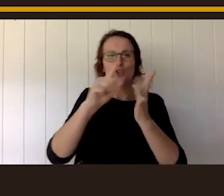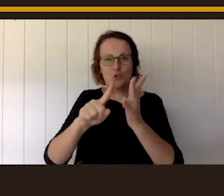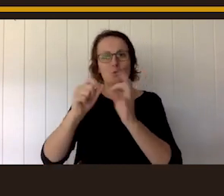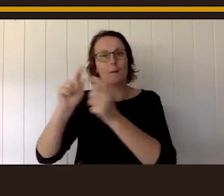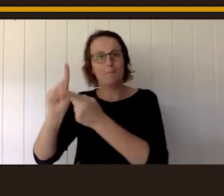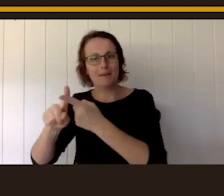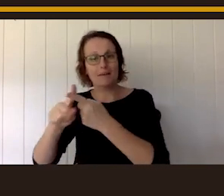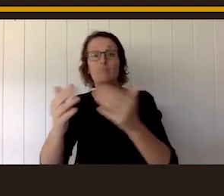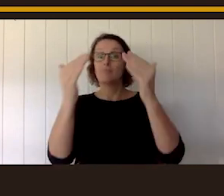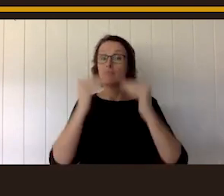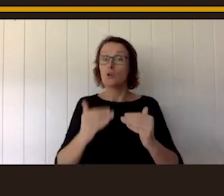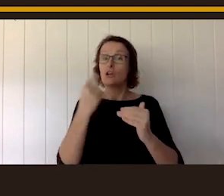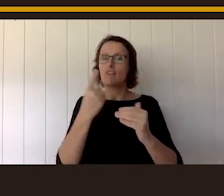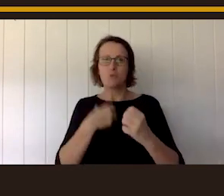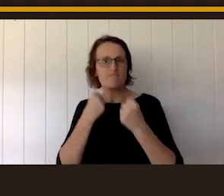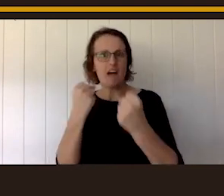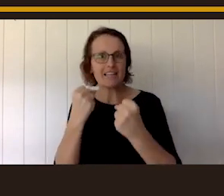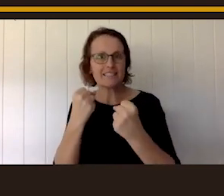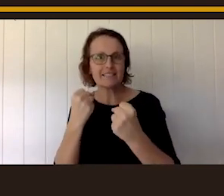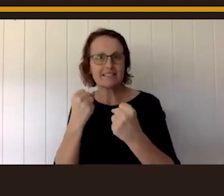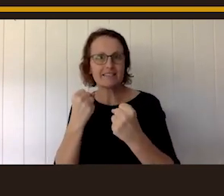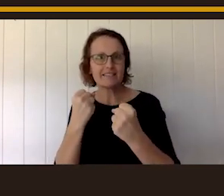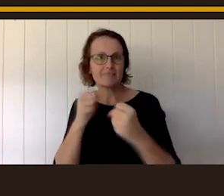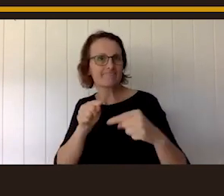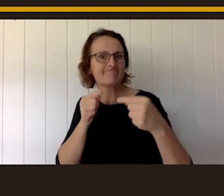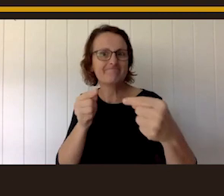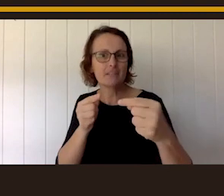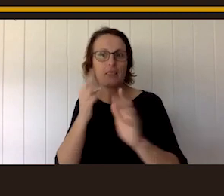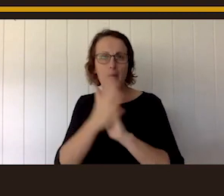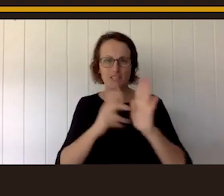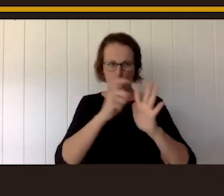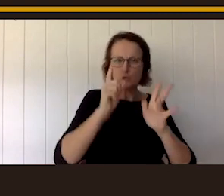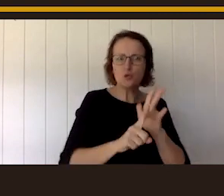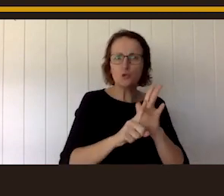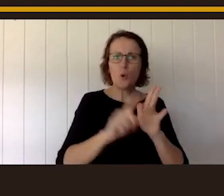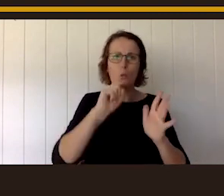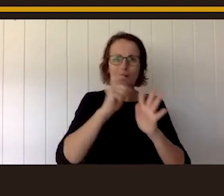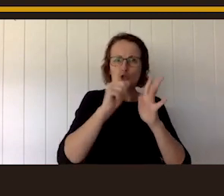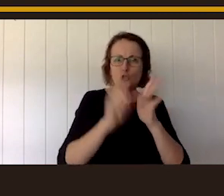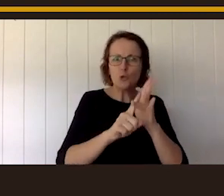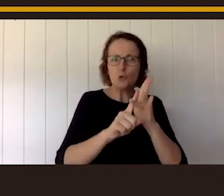interpretation we have is that of the fighter, and fighters fight battles - they do things, they think, "I'm going to do lots of